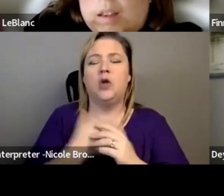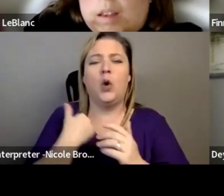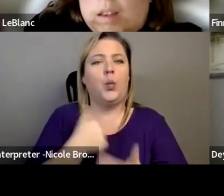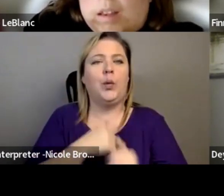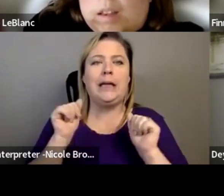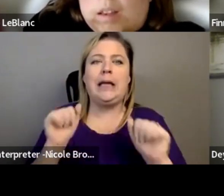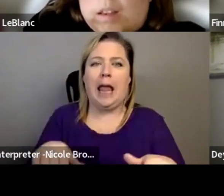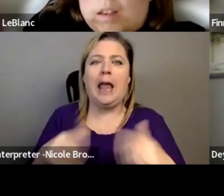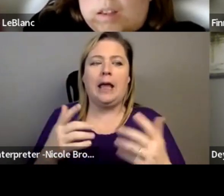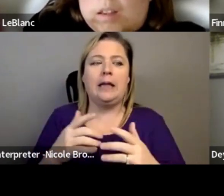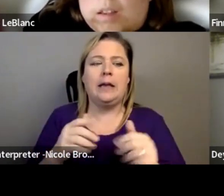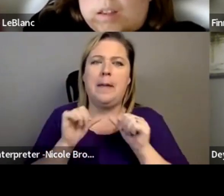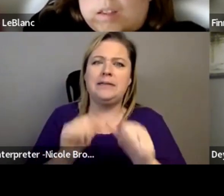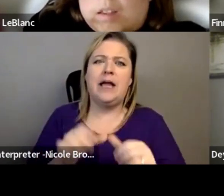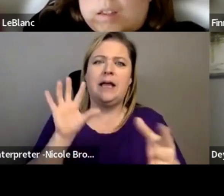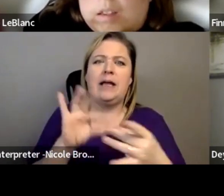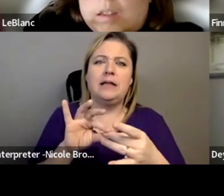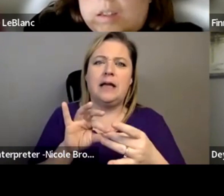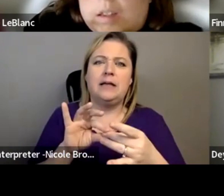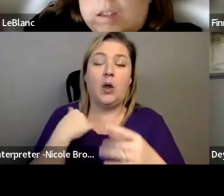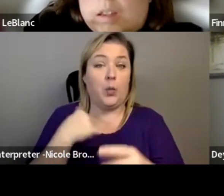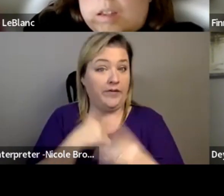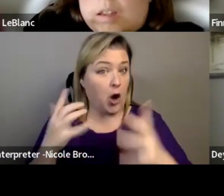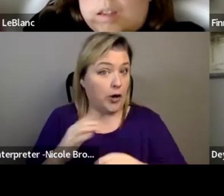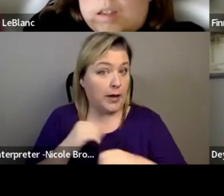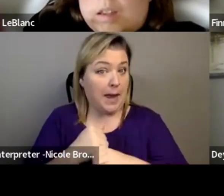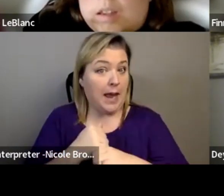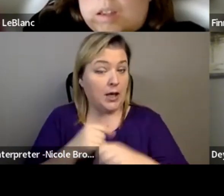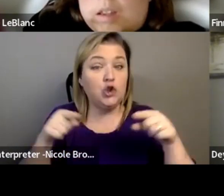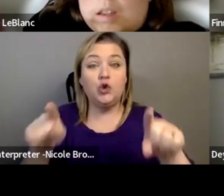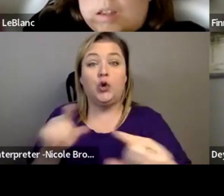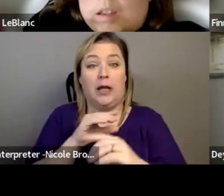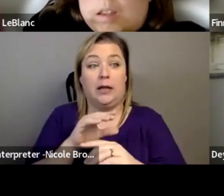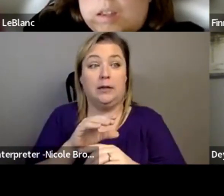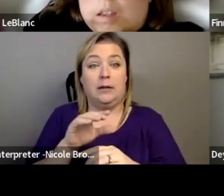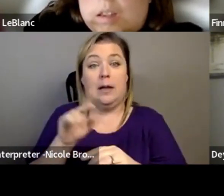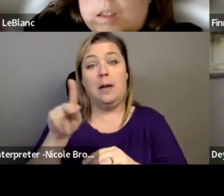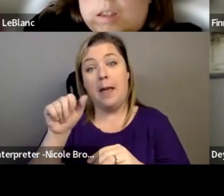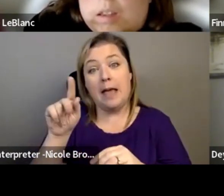to maintain these connections that we've created during the pandemic. And afterward. I also